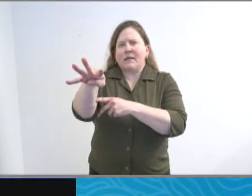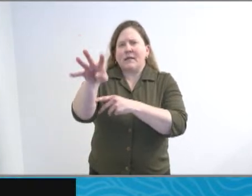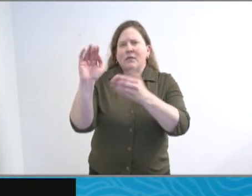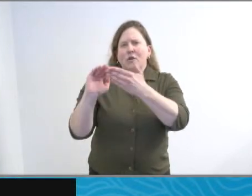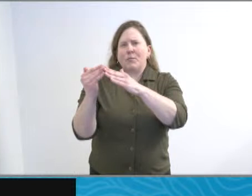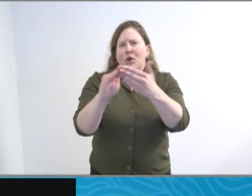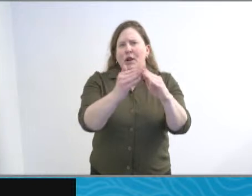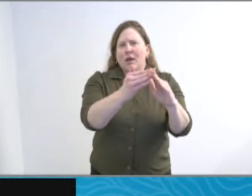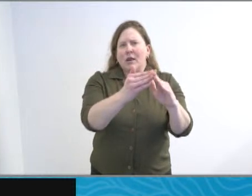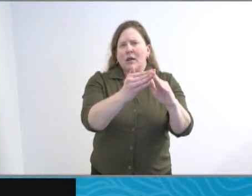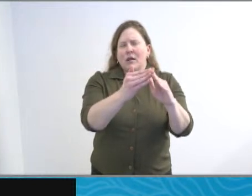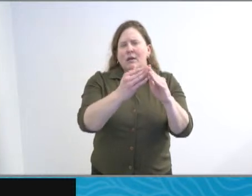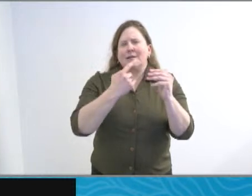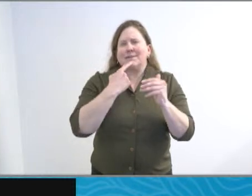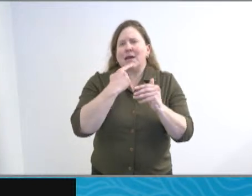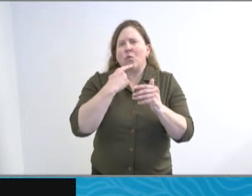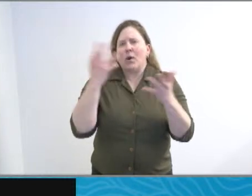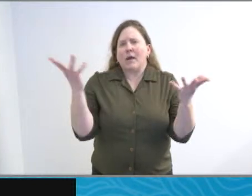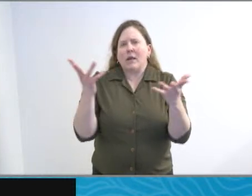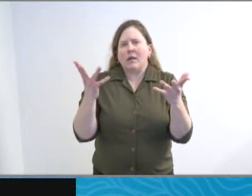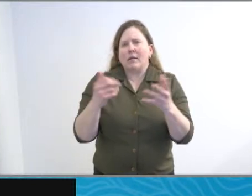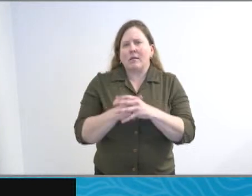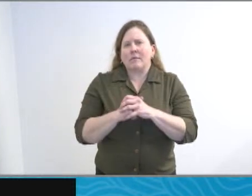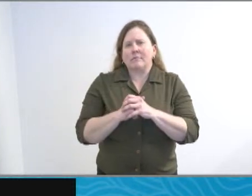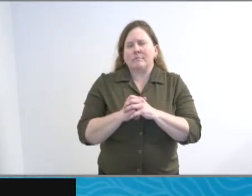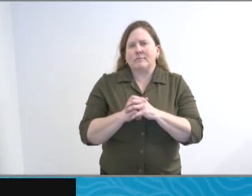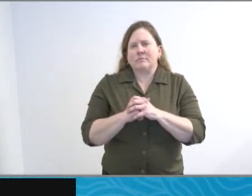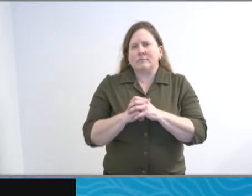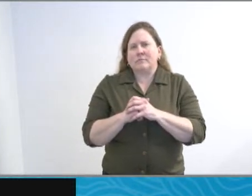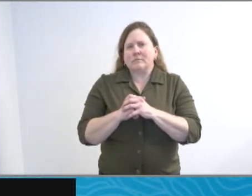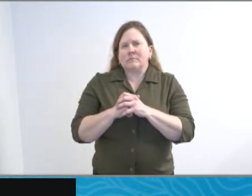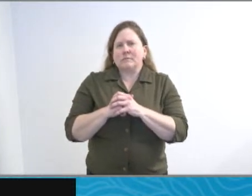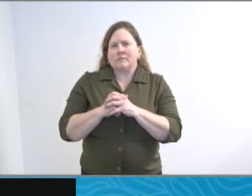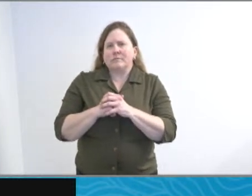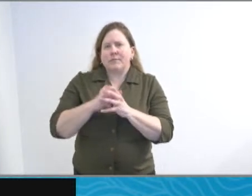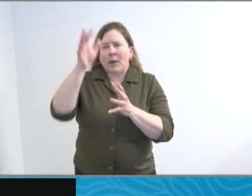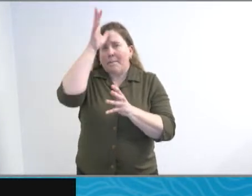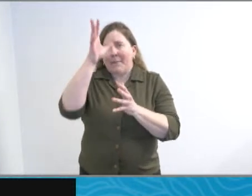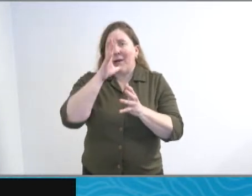in our community forum, and when we met with parent groups, what were some of the, what was does,